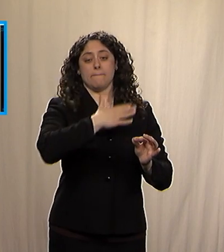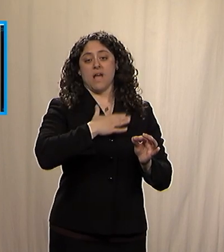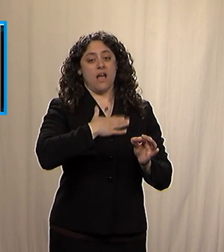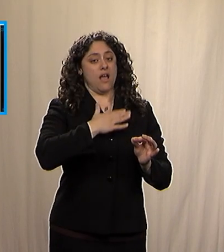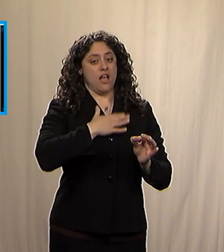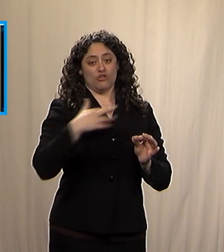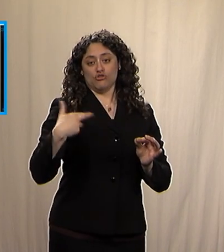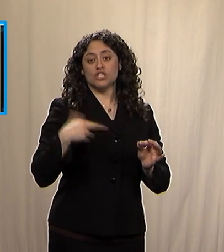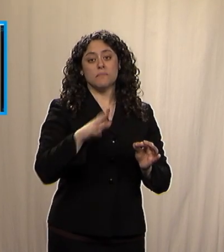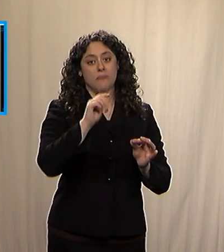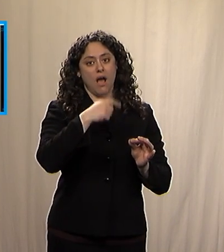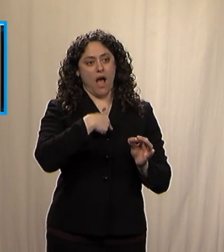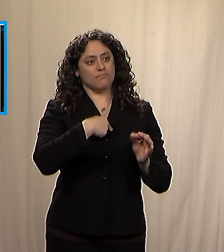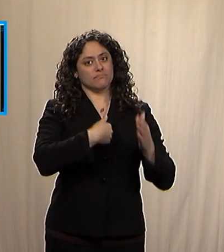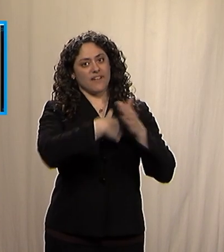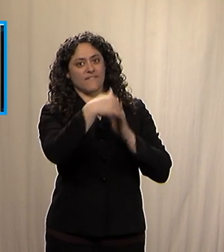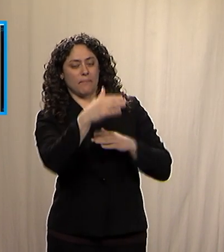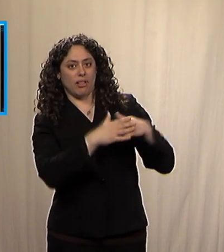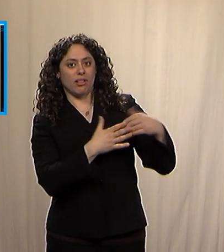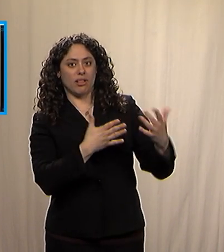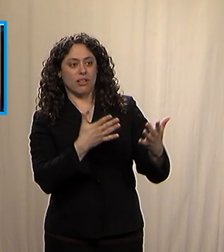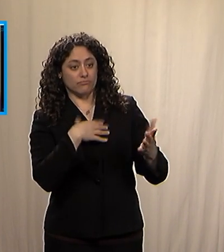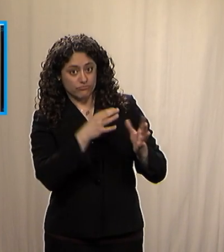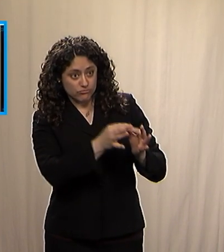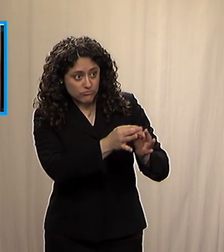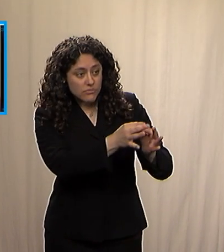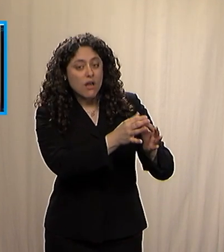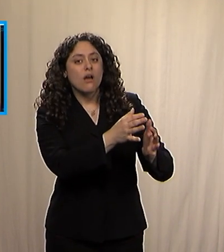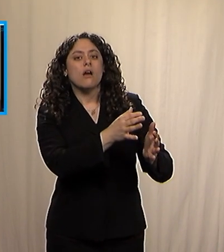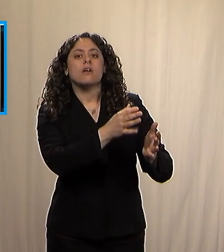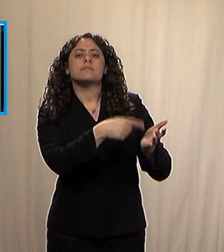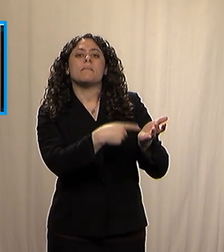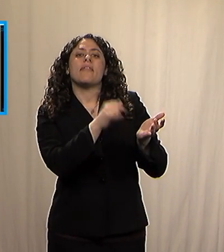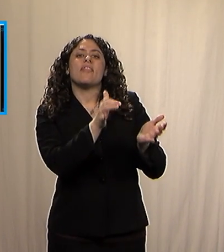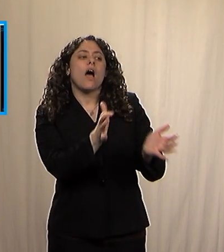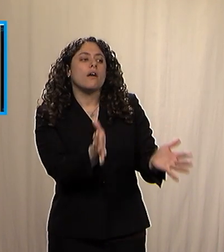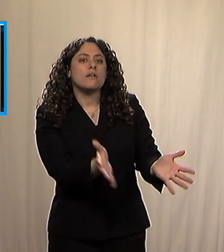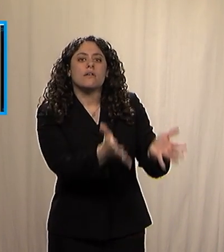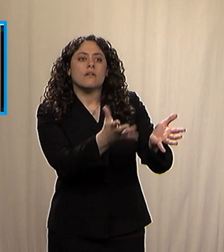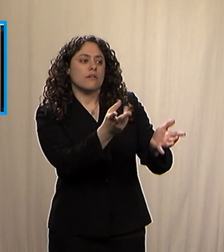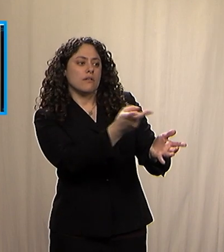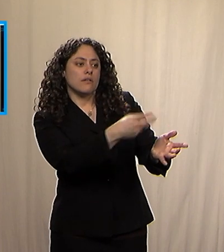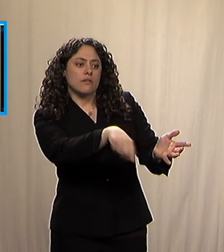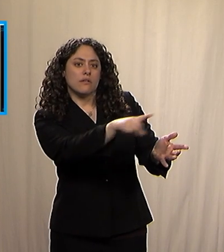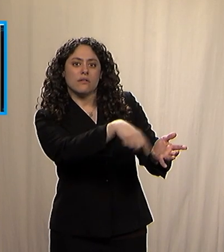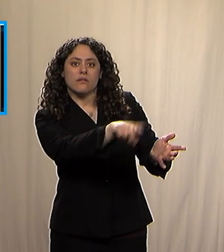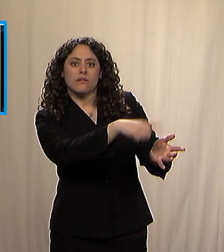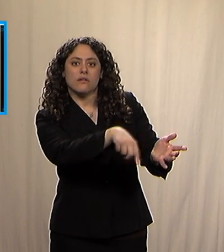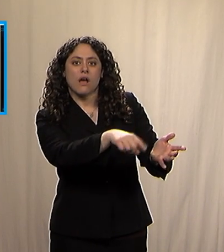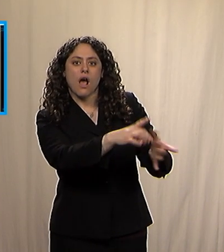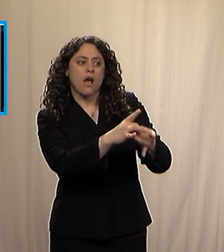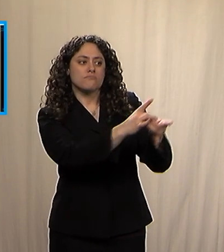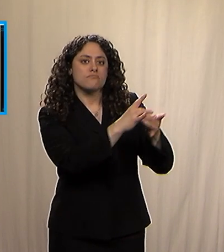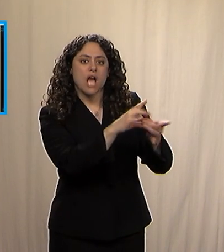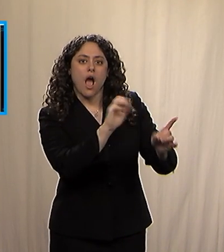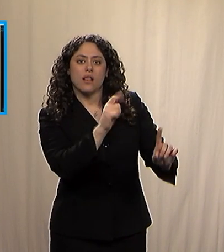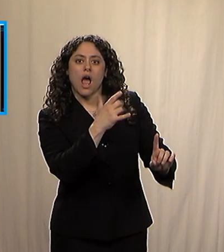sometimes allows people to align amongst each other because they're not going to worry about my worship.